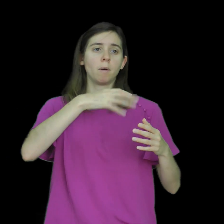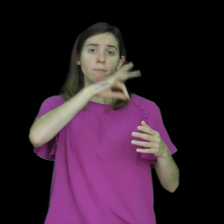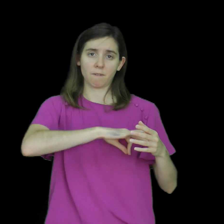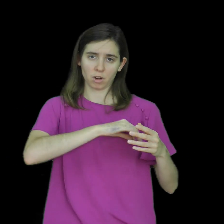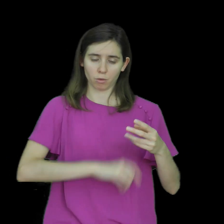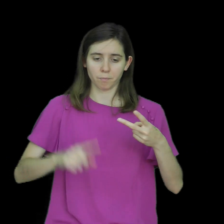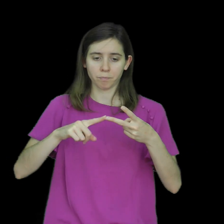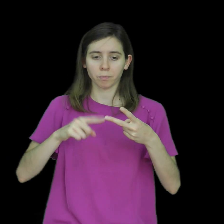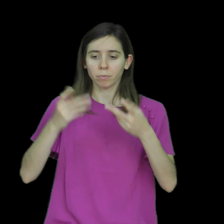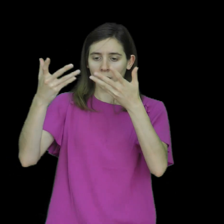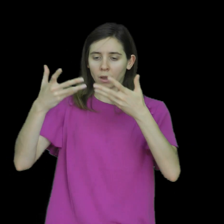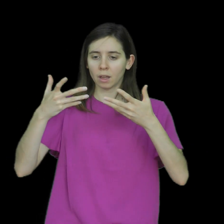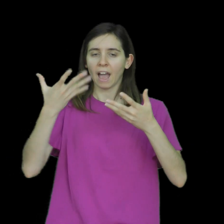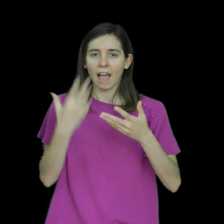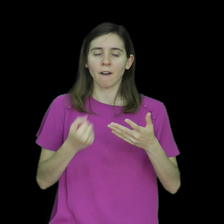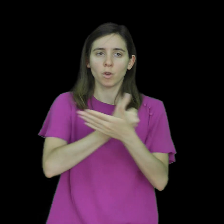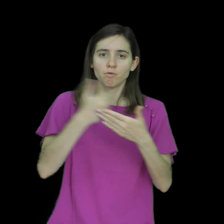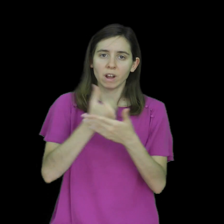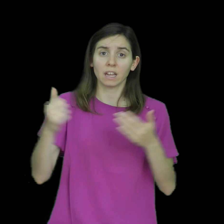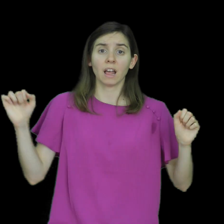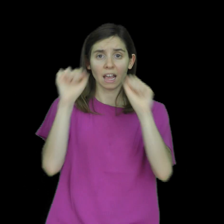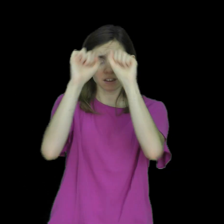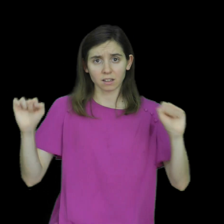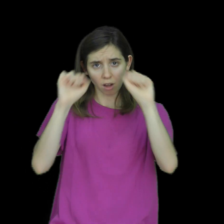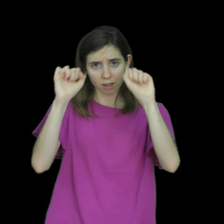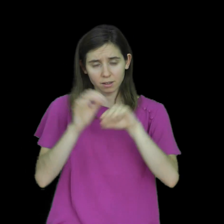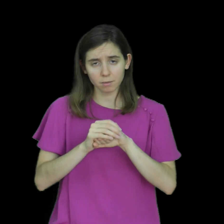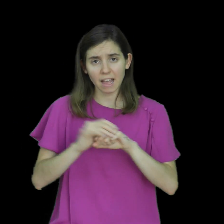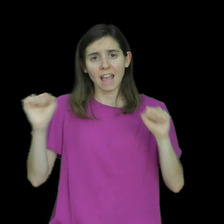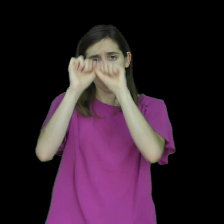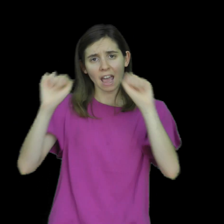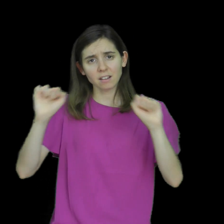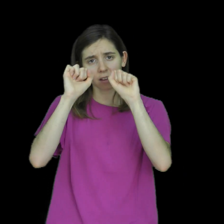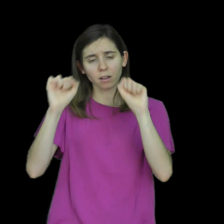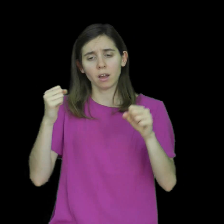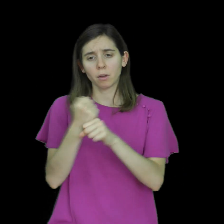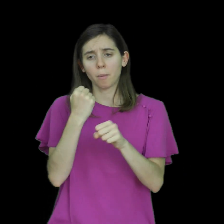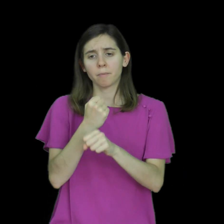2. Get regular exercise. Exercise helps you fall asleep faster, stay asleep longer,